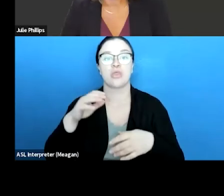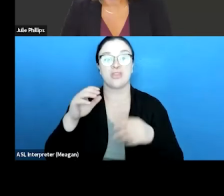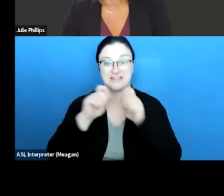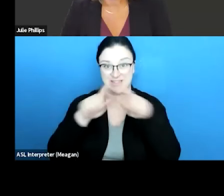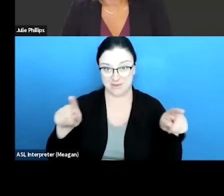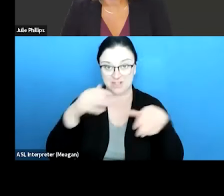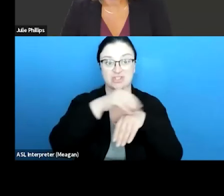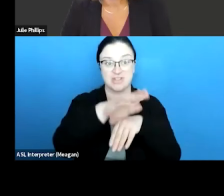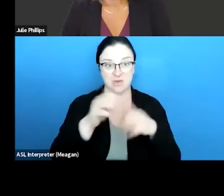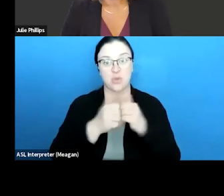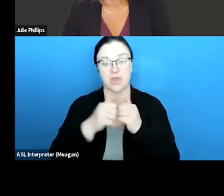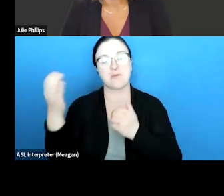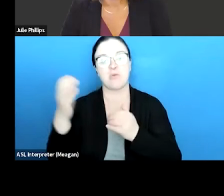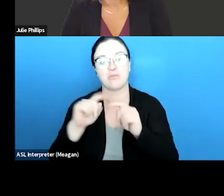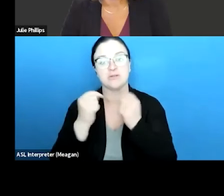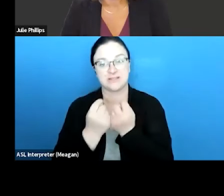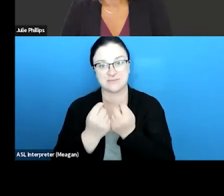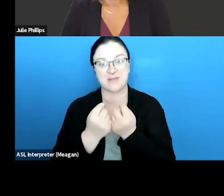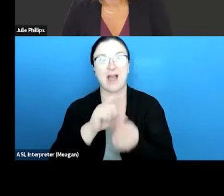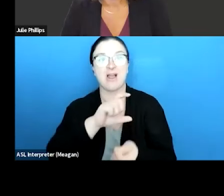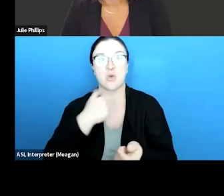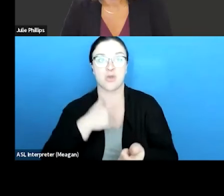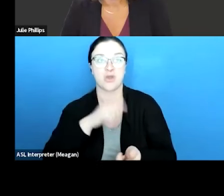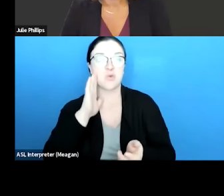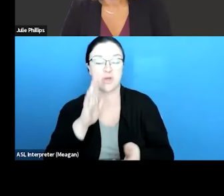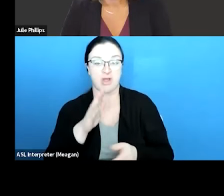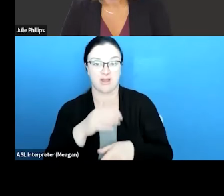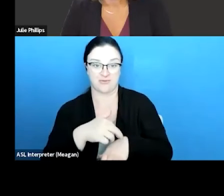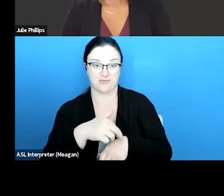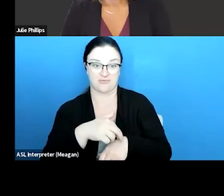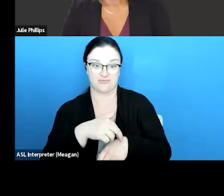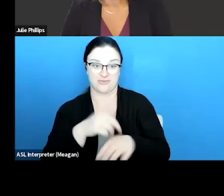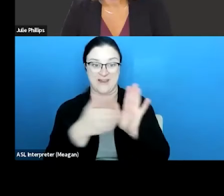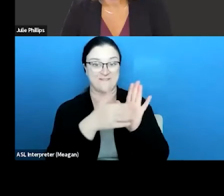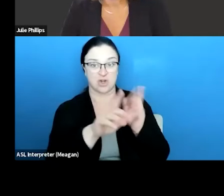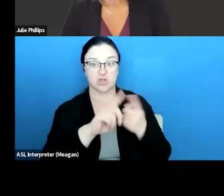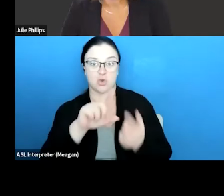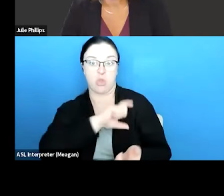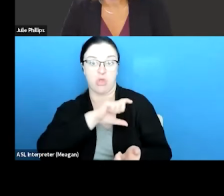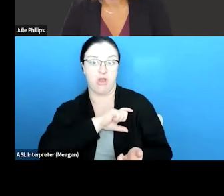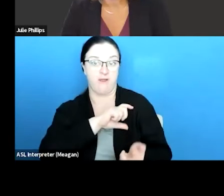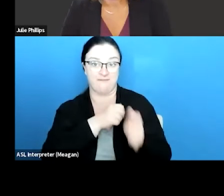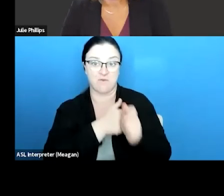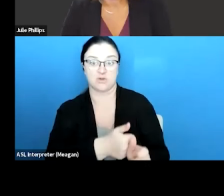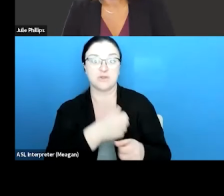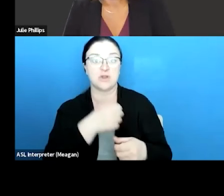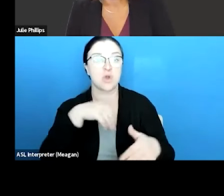and law enforcement is asked the lead in that situation. So, going in, making sure the individual is safe,